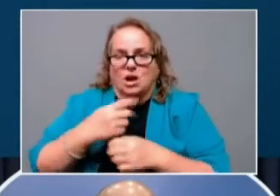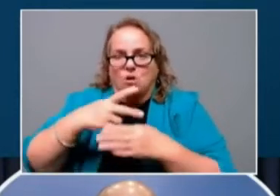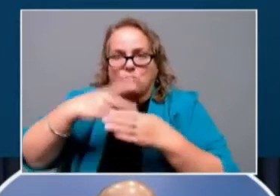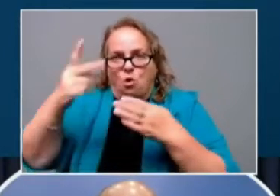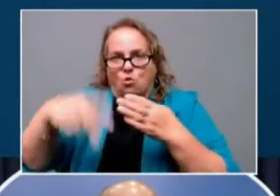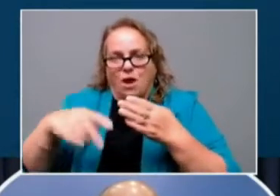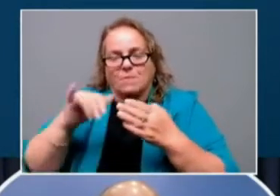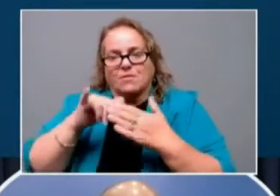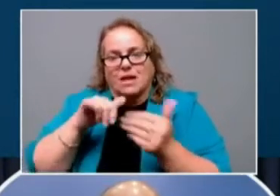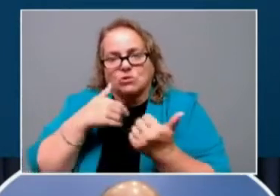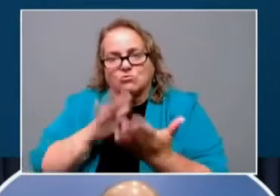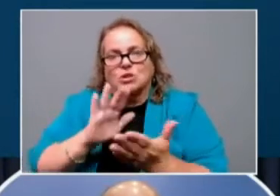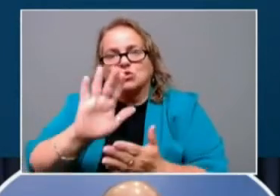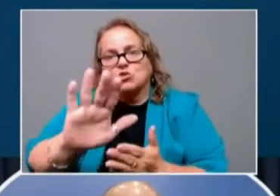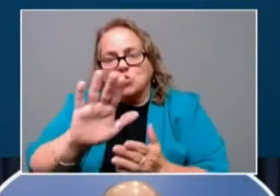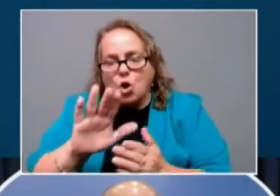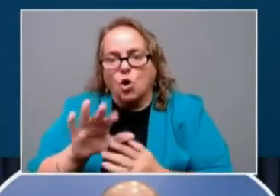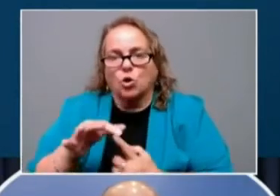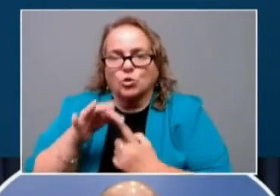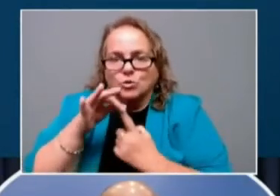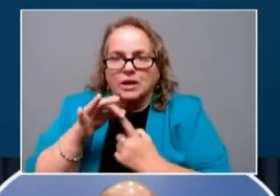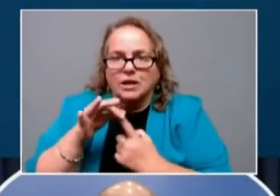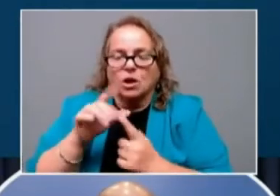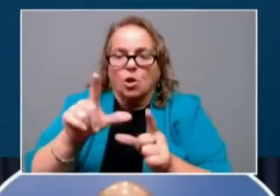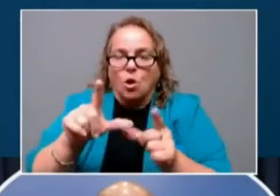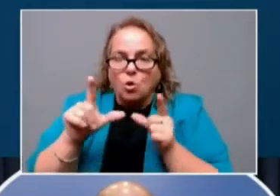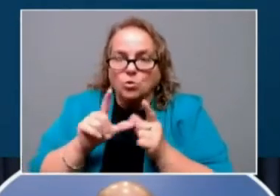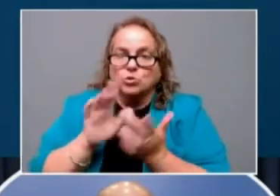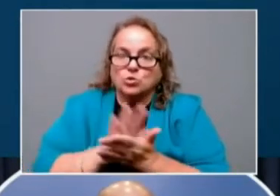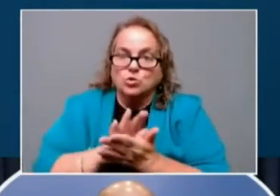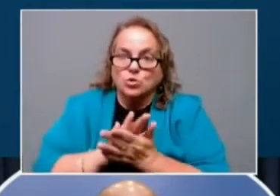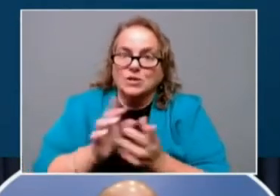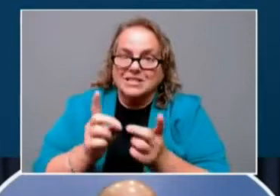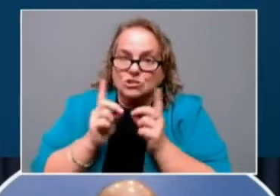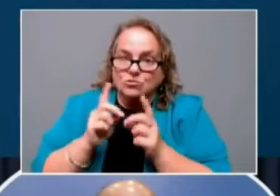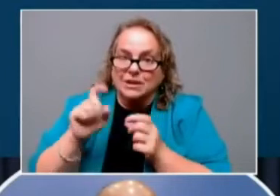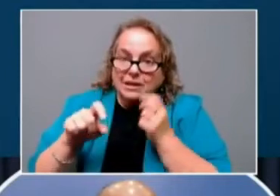local school and district needs. So there are probably around 2000 schools